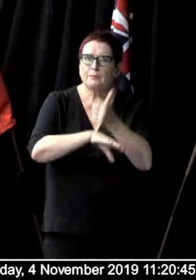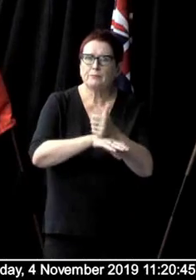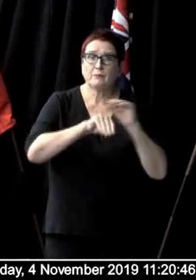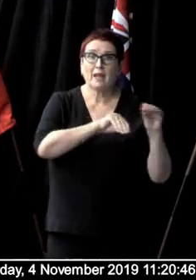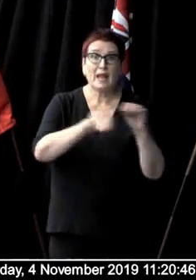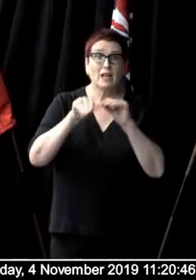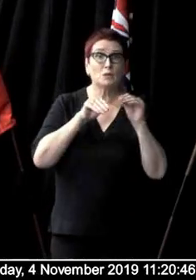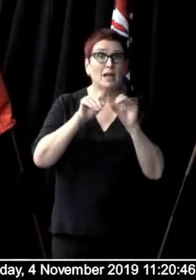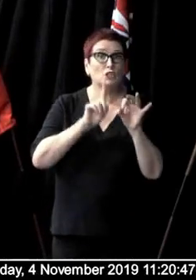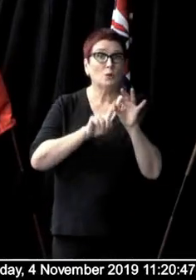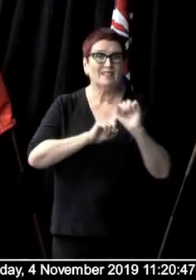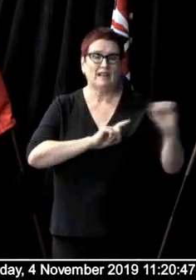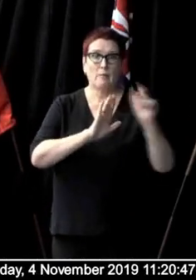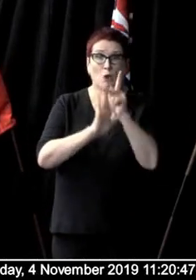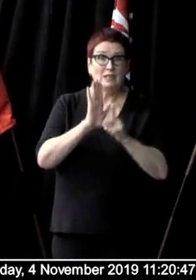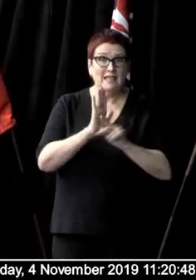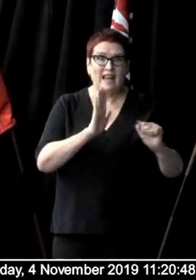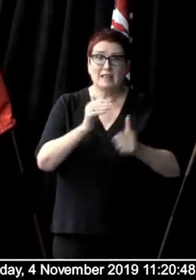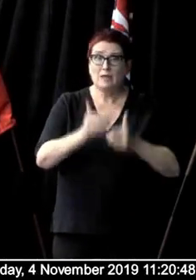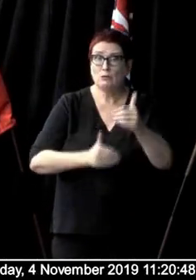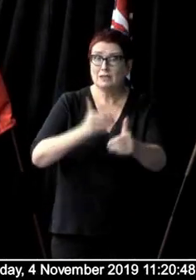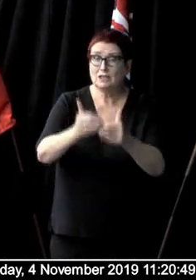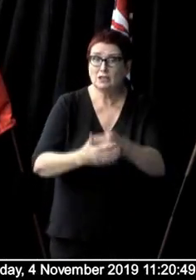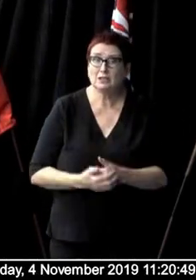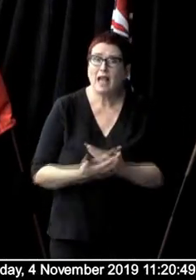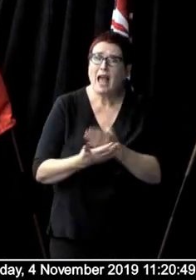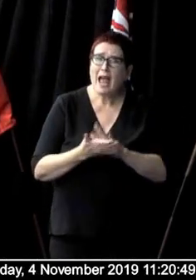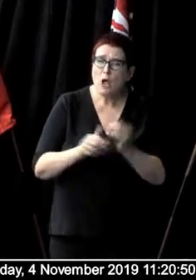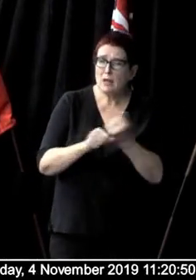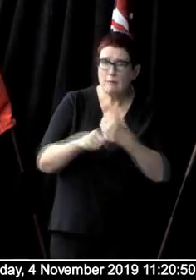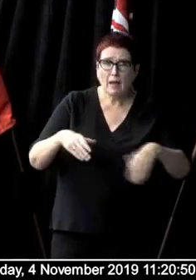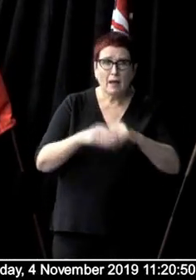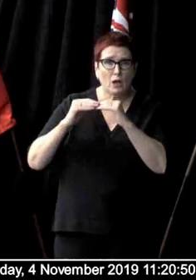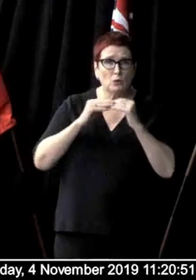Queensland’s policies and procedures on inclusive education, including funding